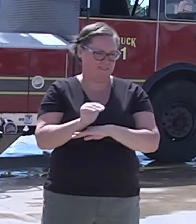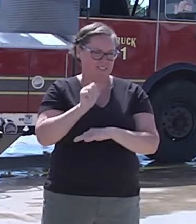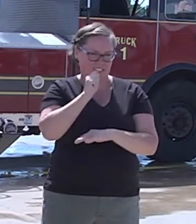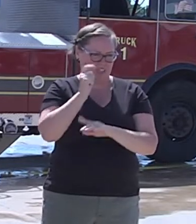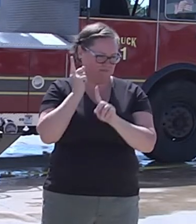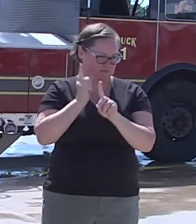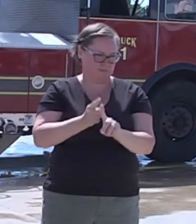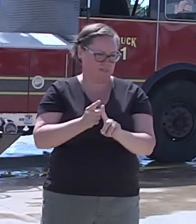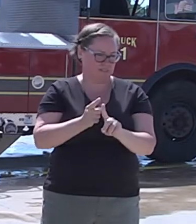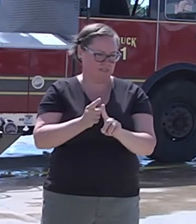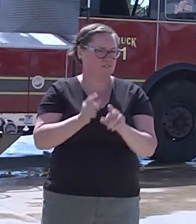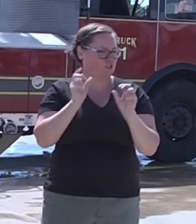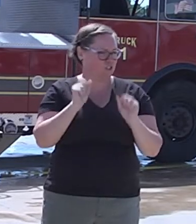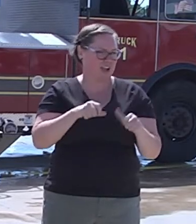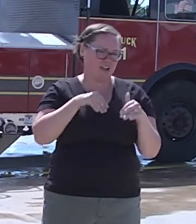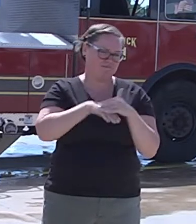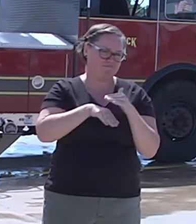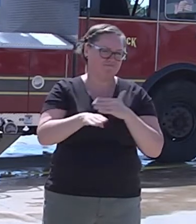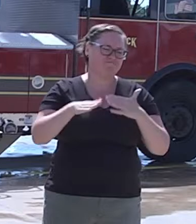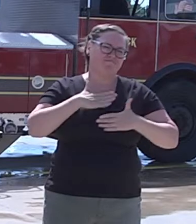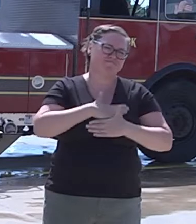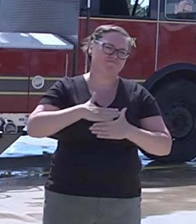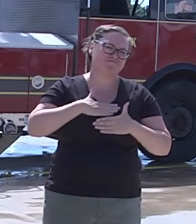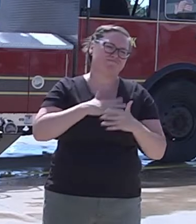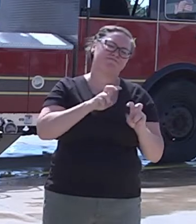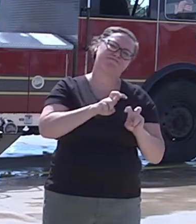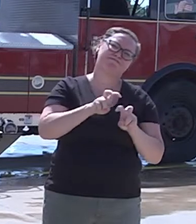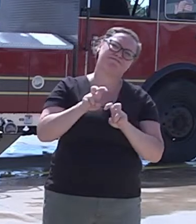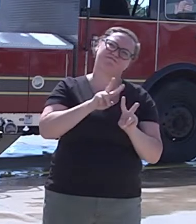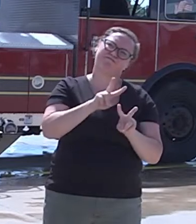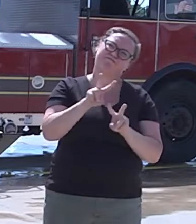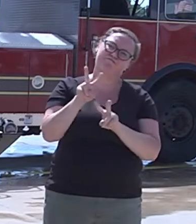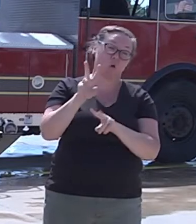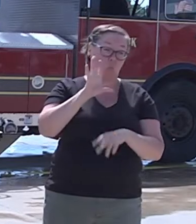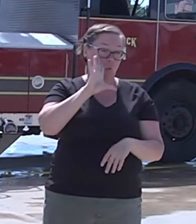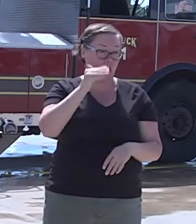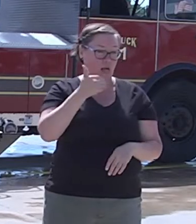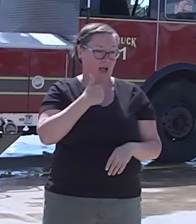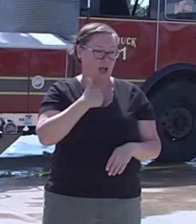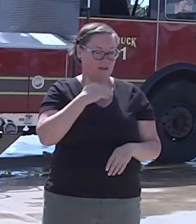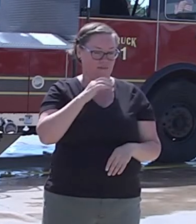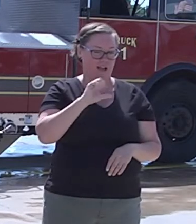so you'll be able to watch some entertainment we'll have the astronauts there playing inside